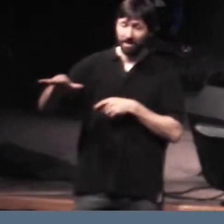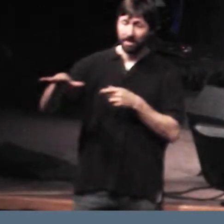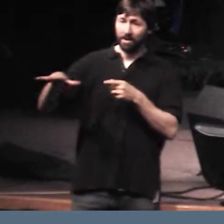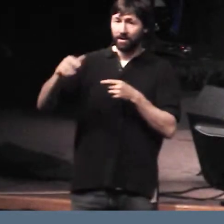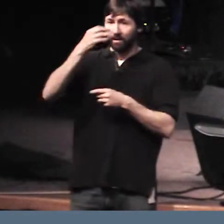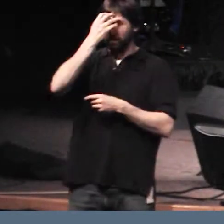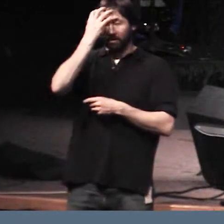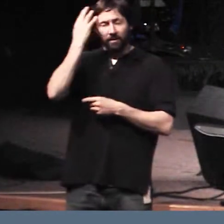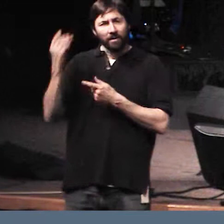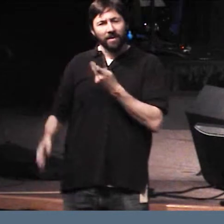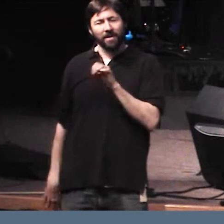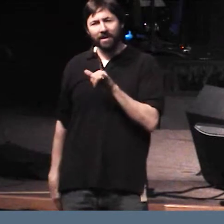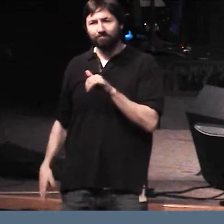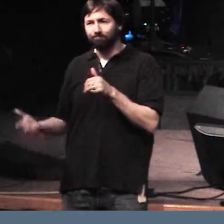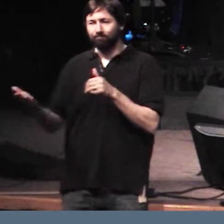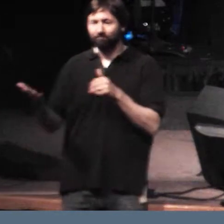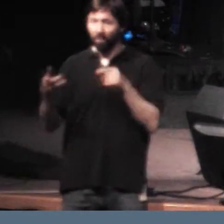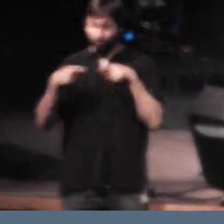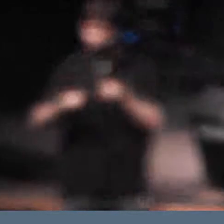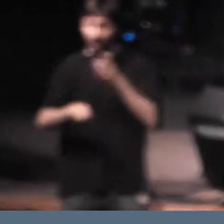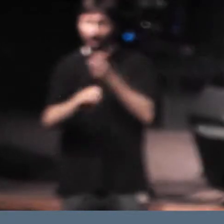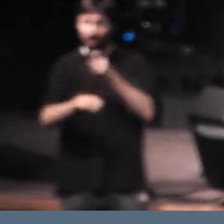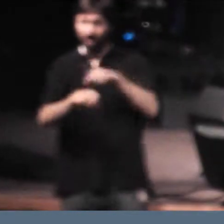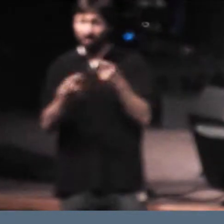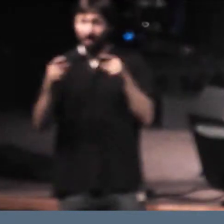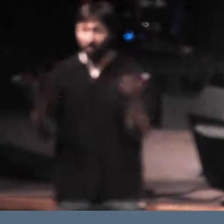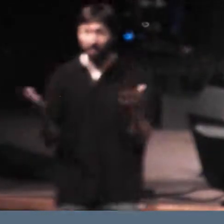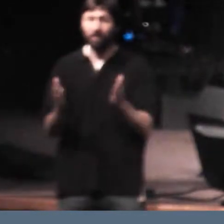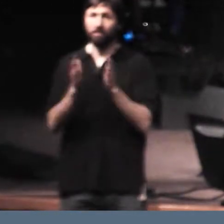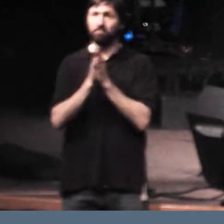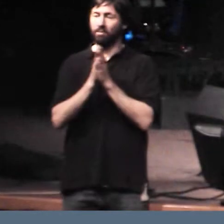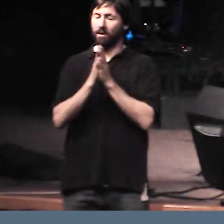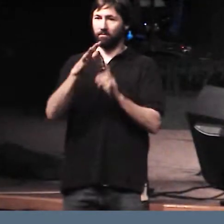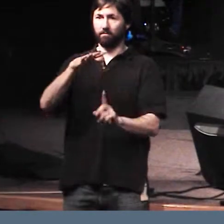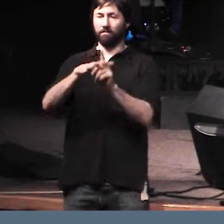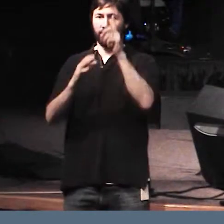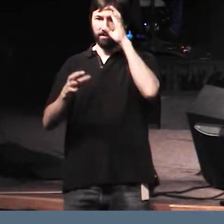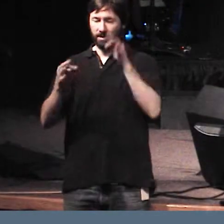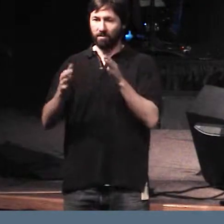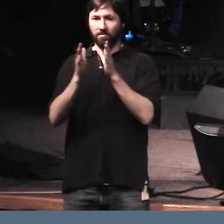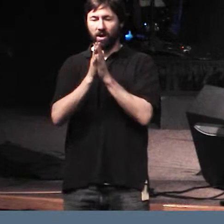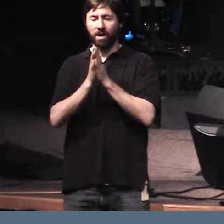as they went through hard times they prayed and so God would send a deliverer we called them "Judges" to